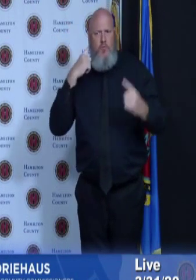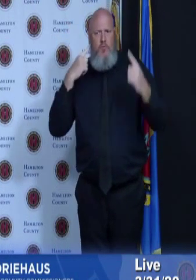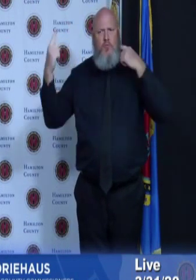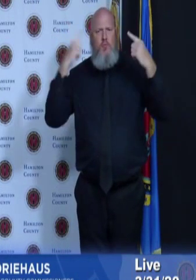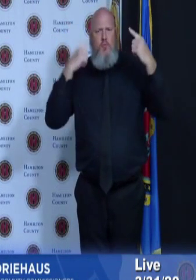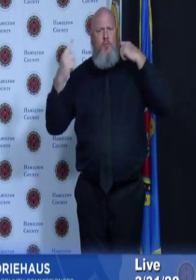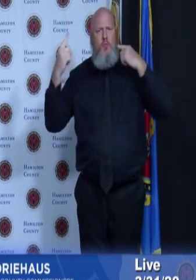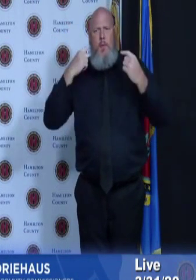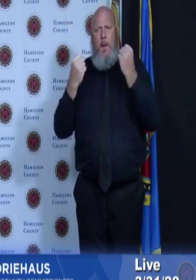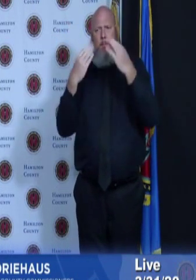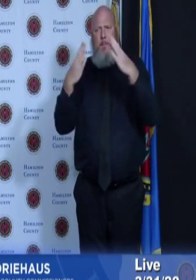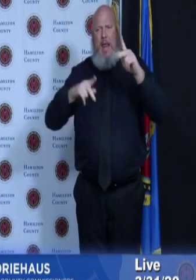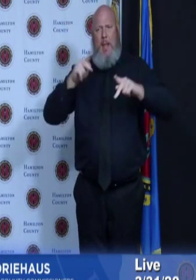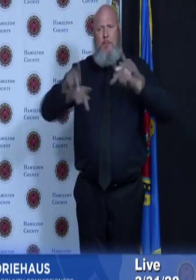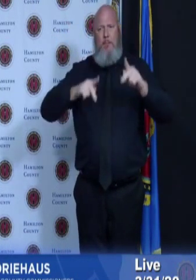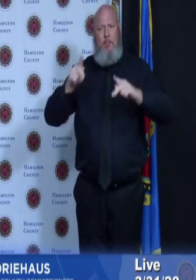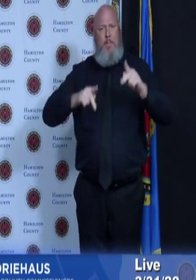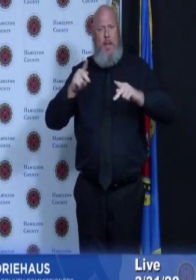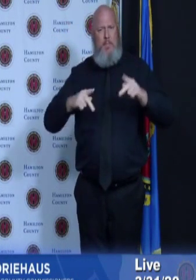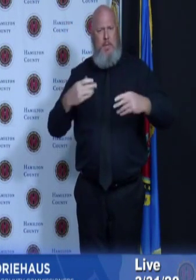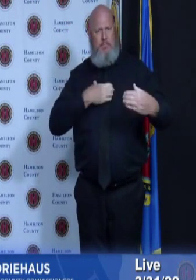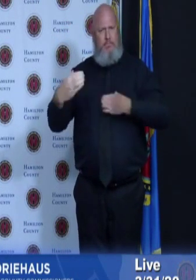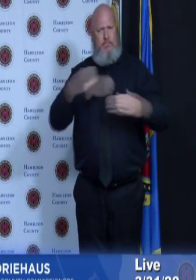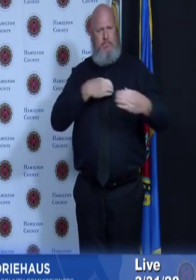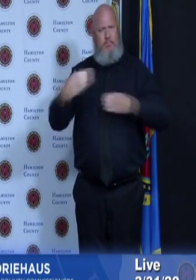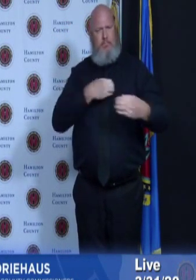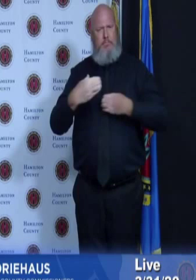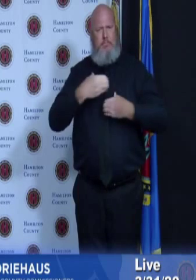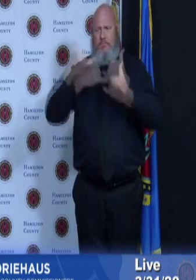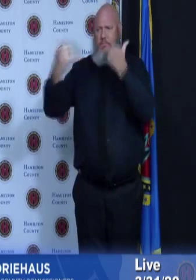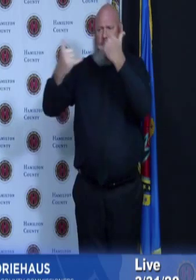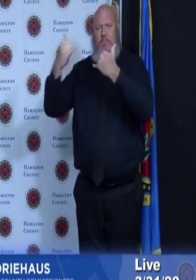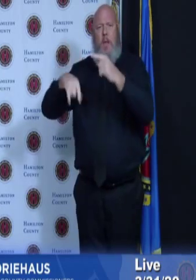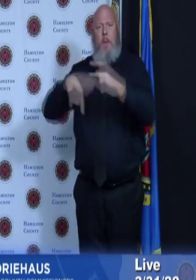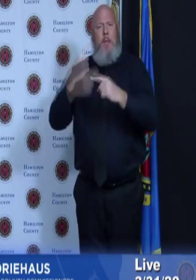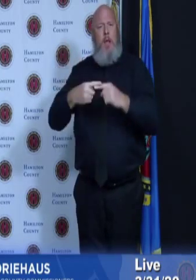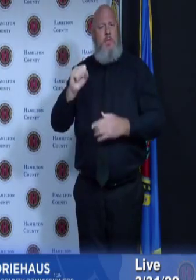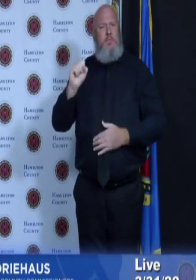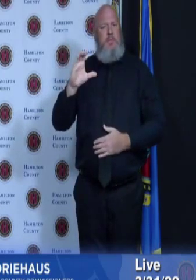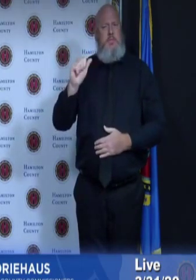Management Agency is not calling Ohioans and asking for their protected personal